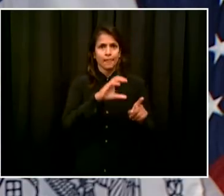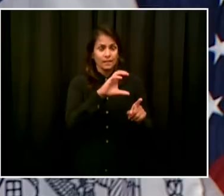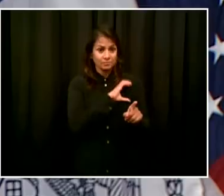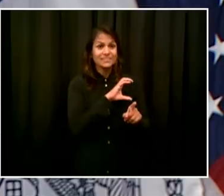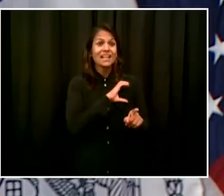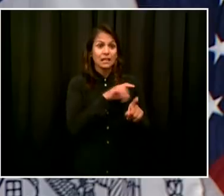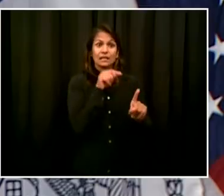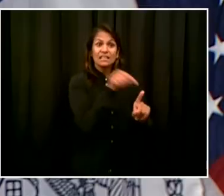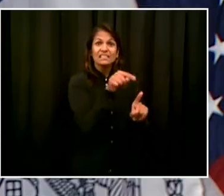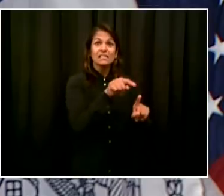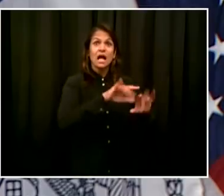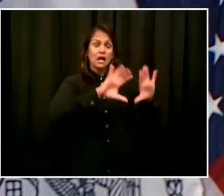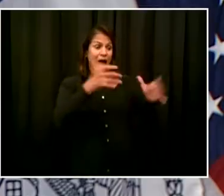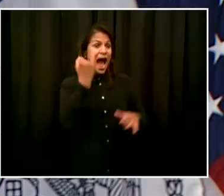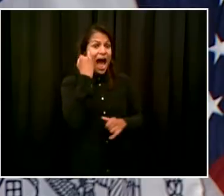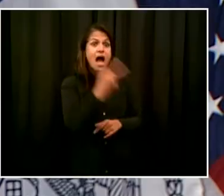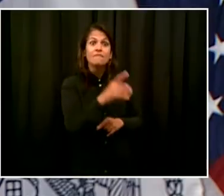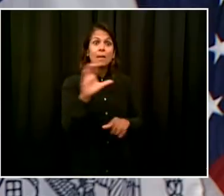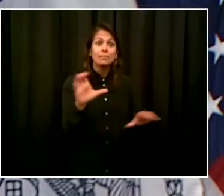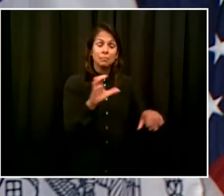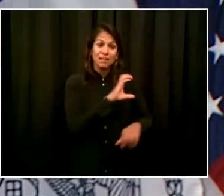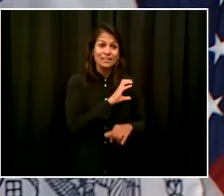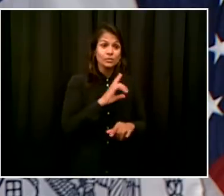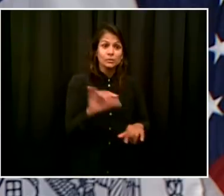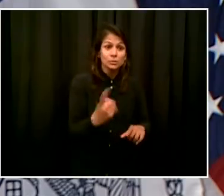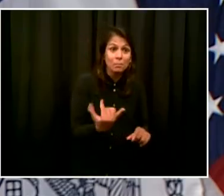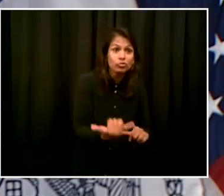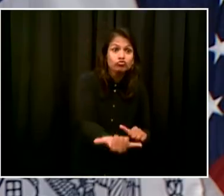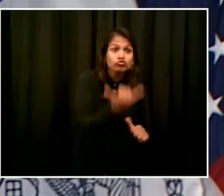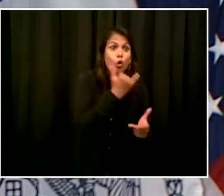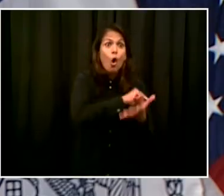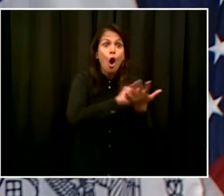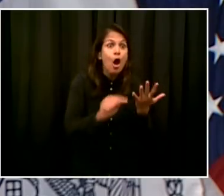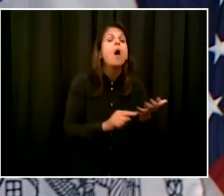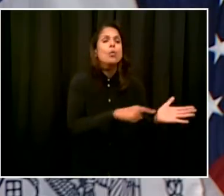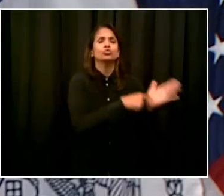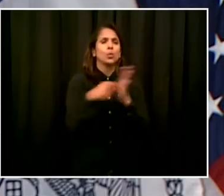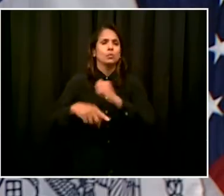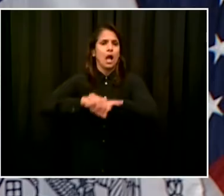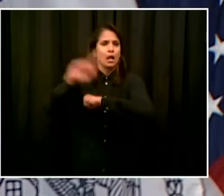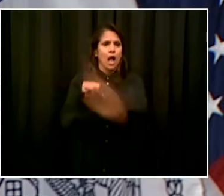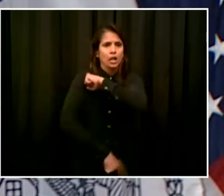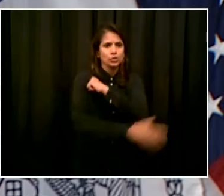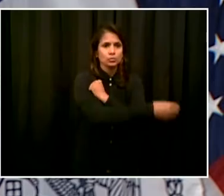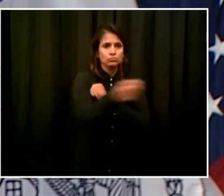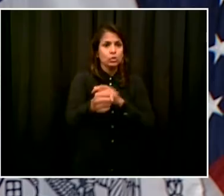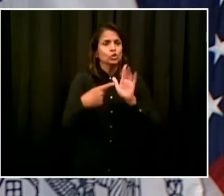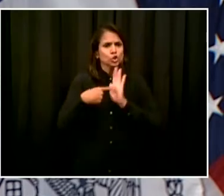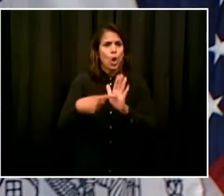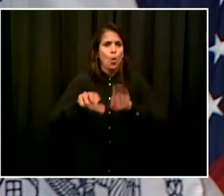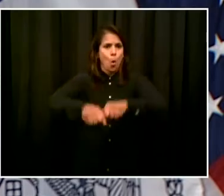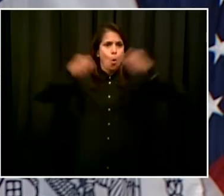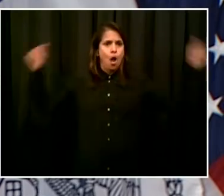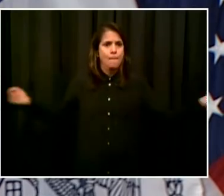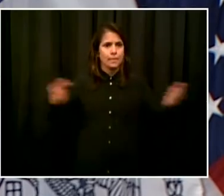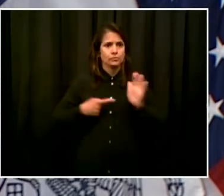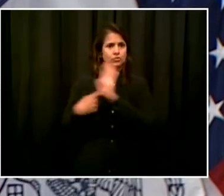TO MAKE SURE WE HAVE THE BEST POLICE FORCE AND ADDRESS ISSUES BEFORE THEY TURN INTO BIGGER